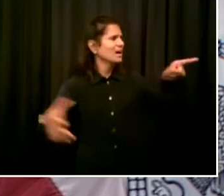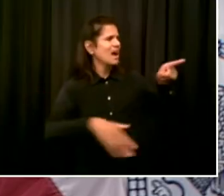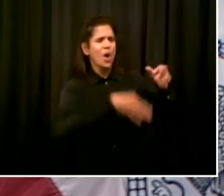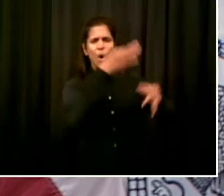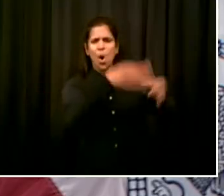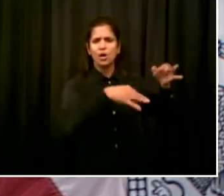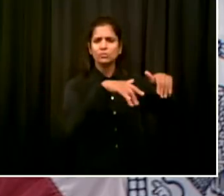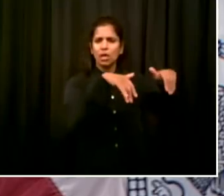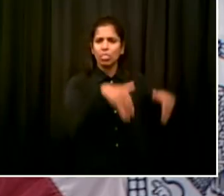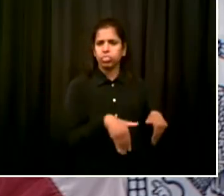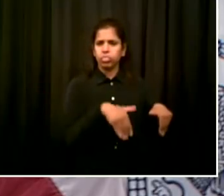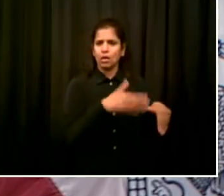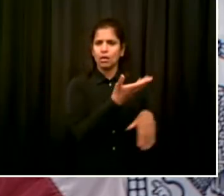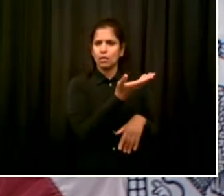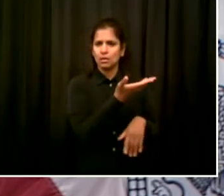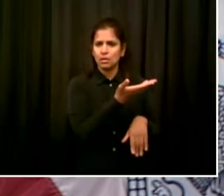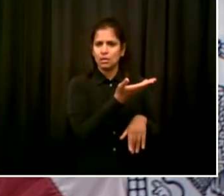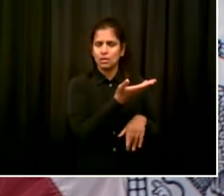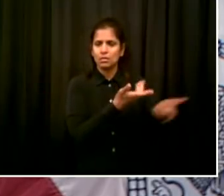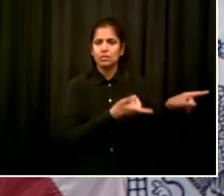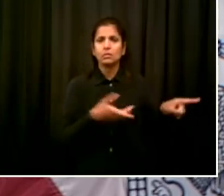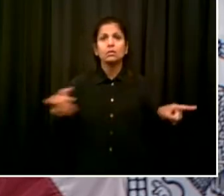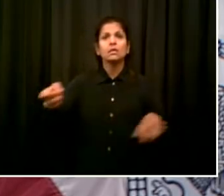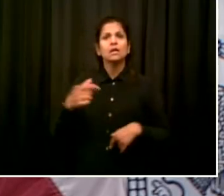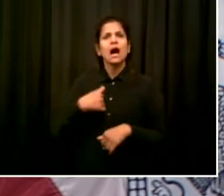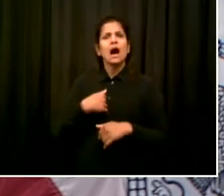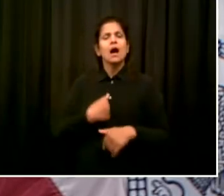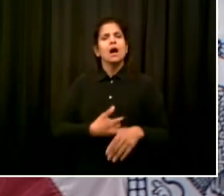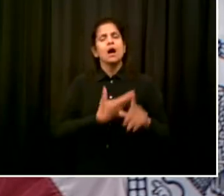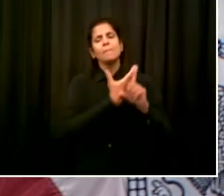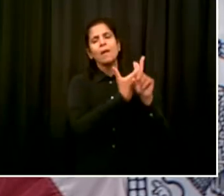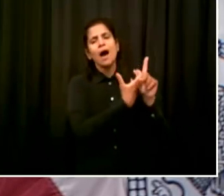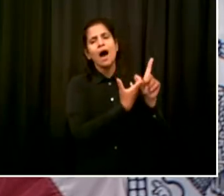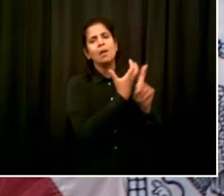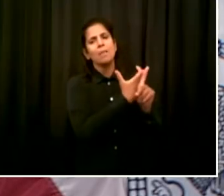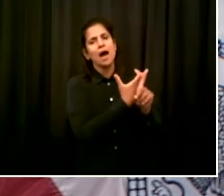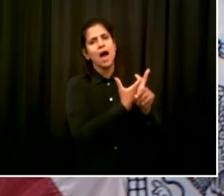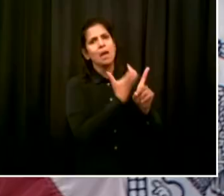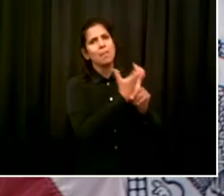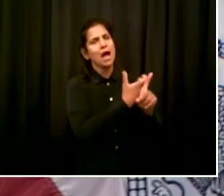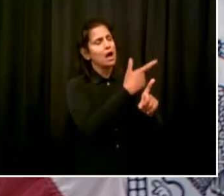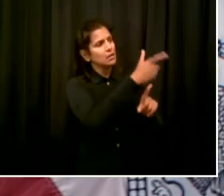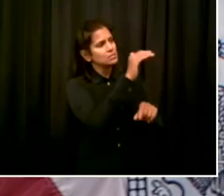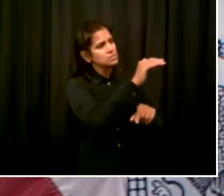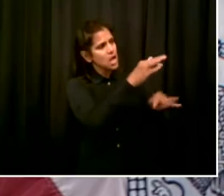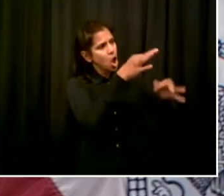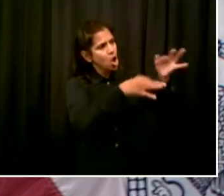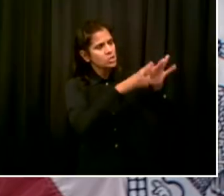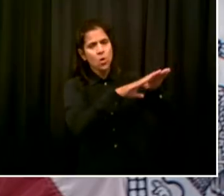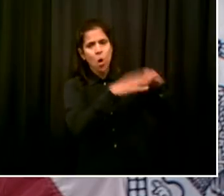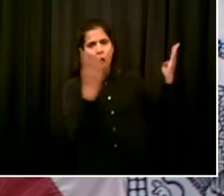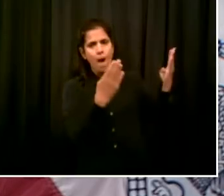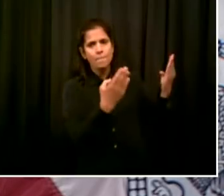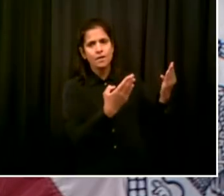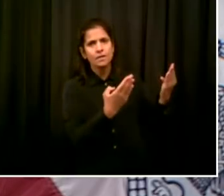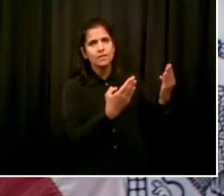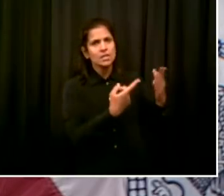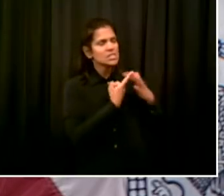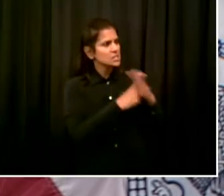OF THE EQUATION WORKING . I RESPECT OUR PROSECUTORS DEEPLY BUT I AM